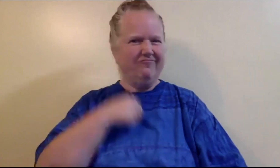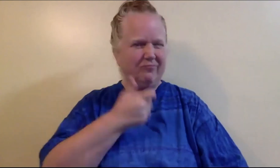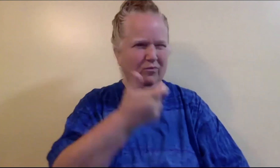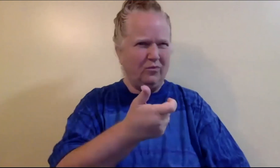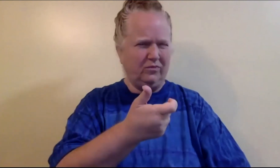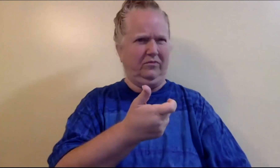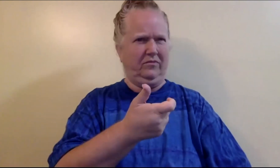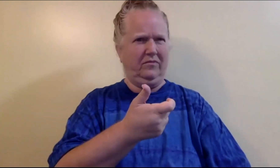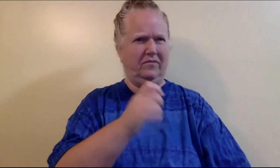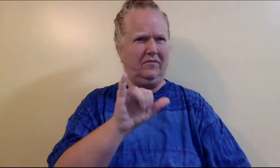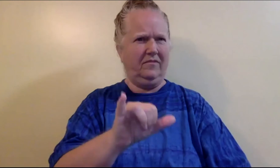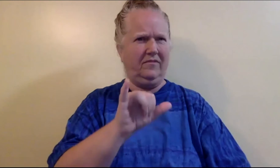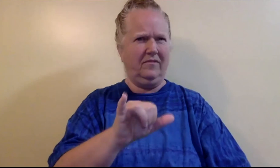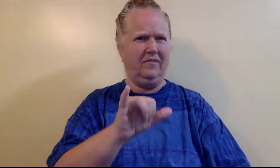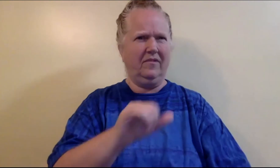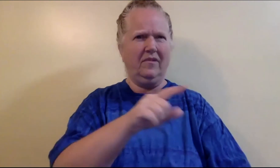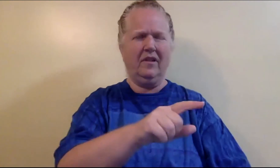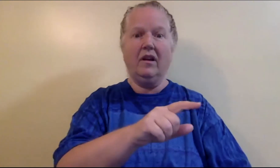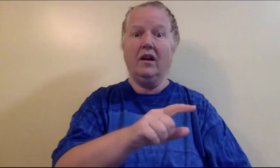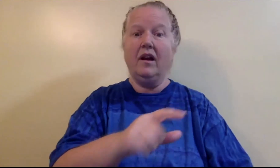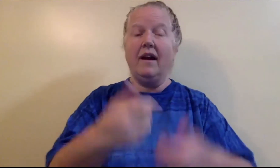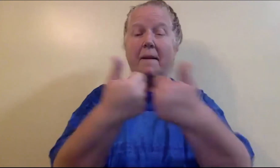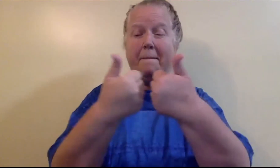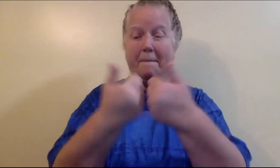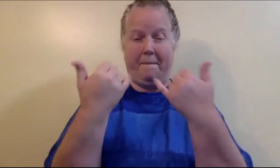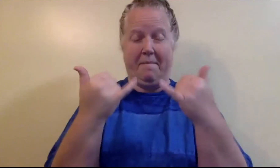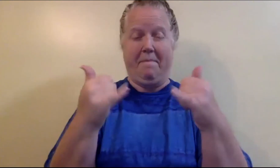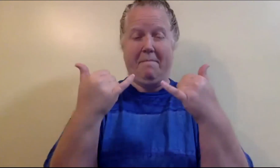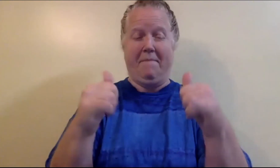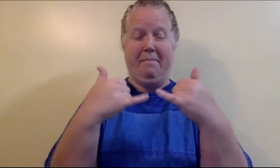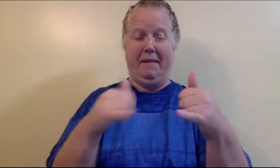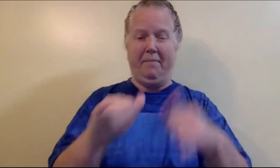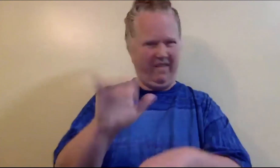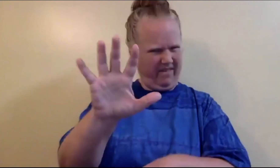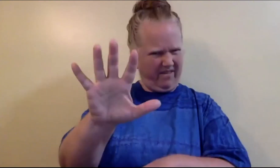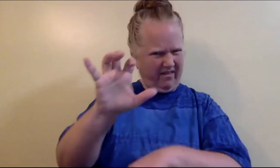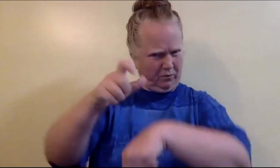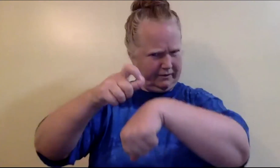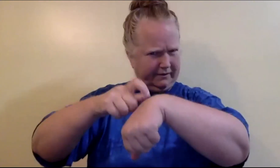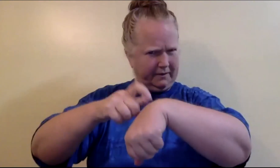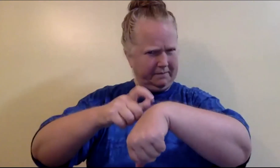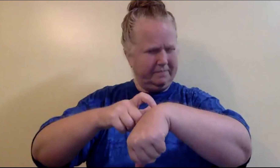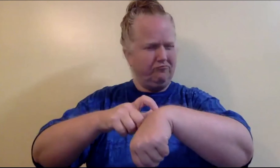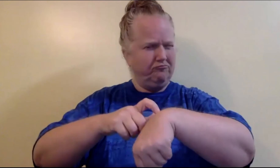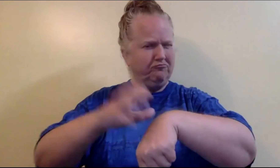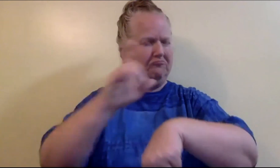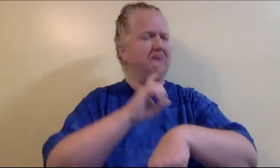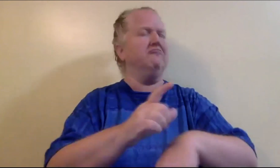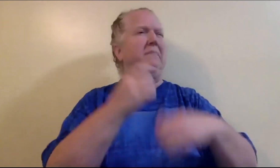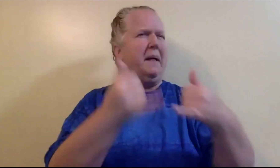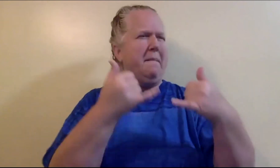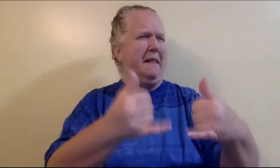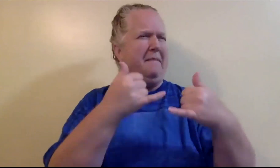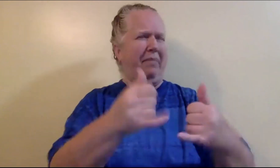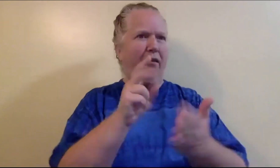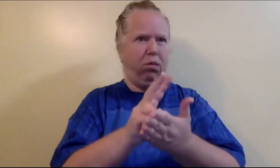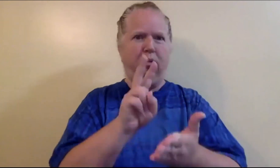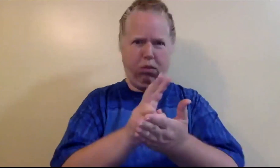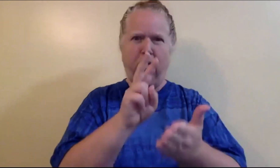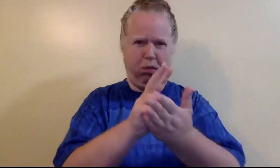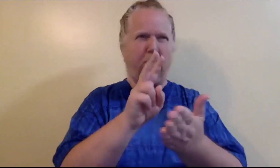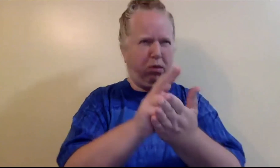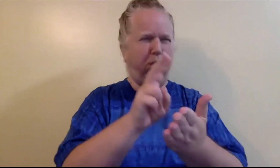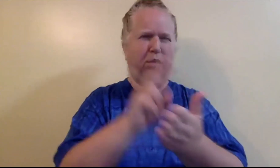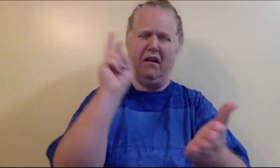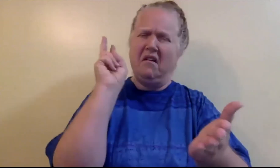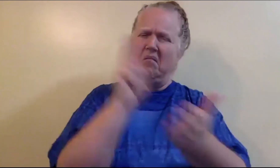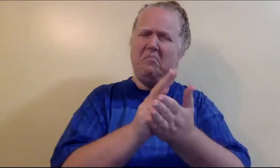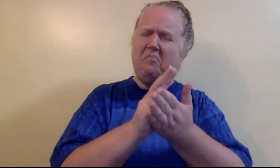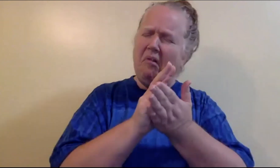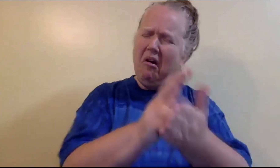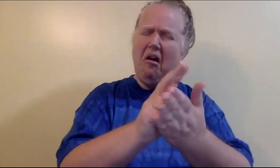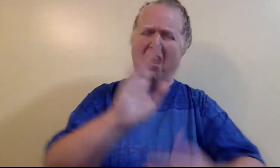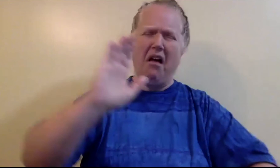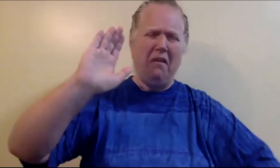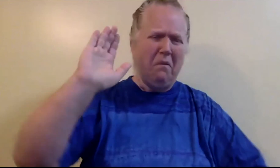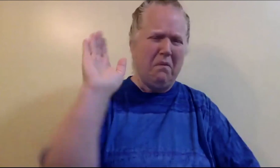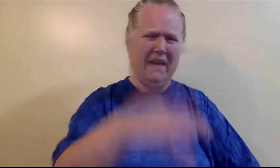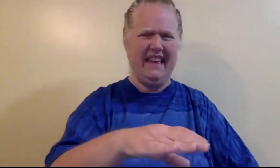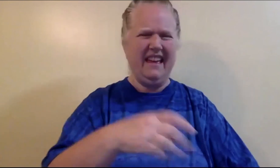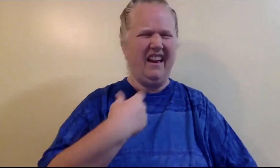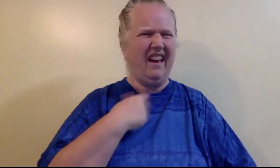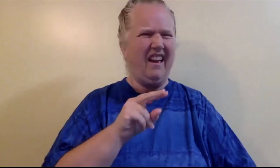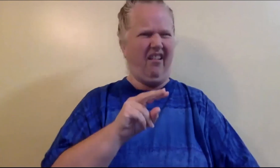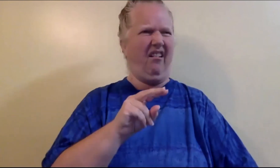She said that if you played Monopoly 500 times, you would lose each and every time.